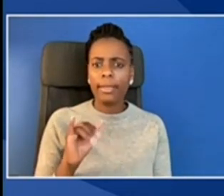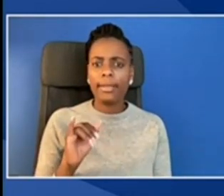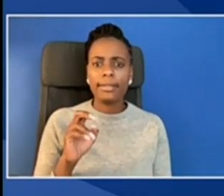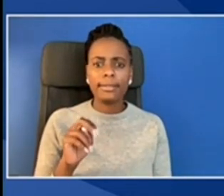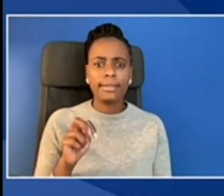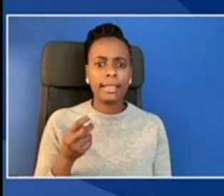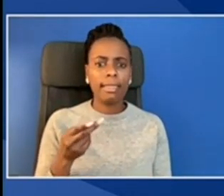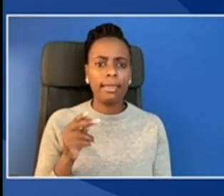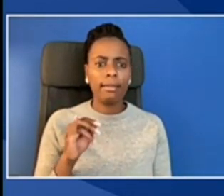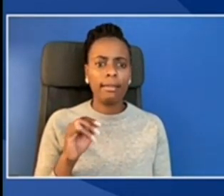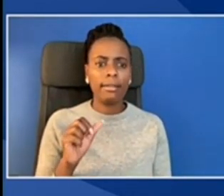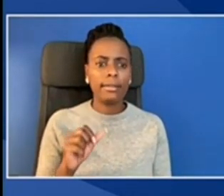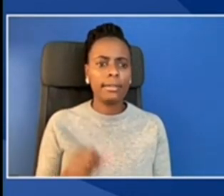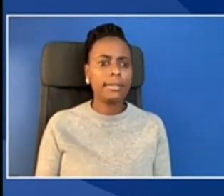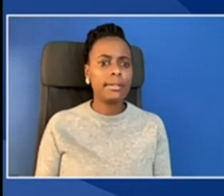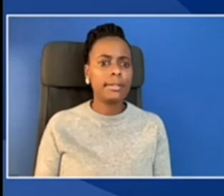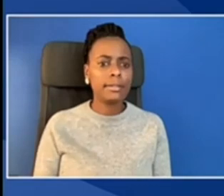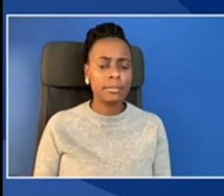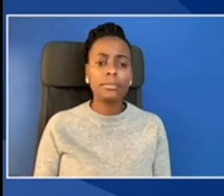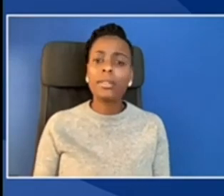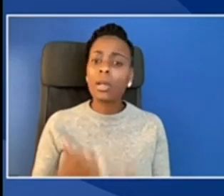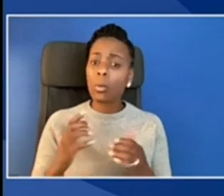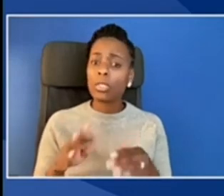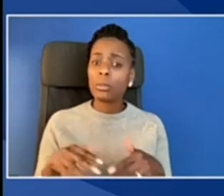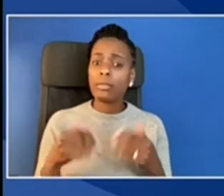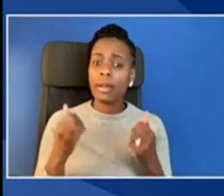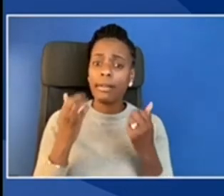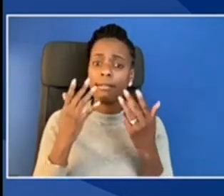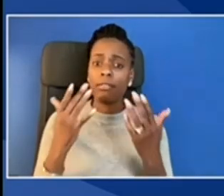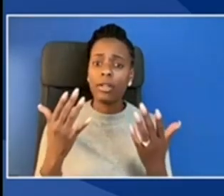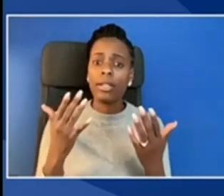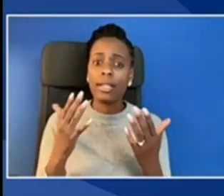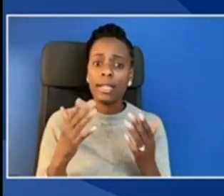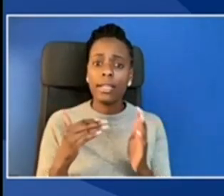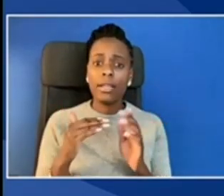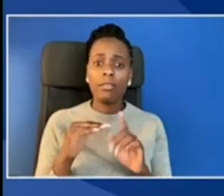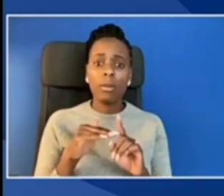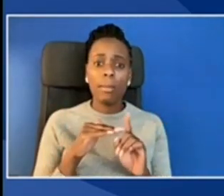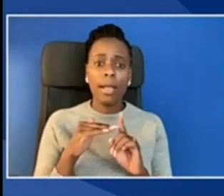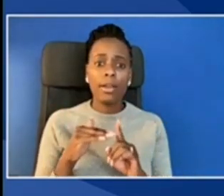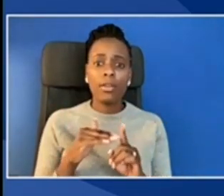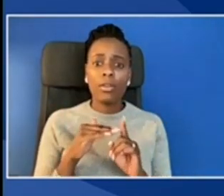Yeah, I just want to give a friendly reminder to everyone that the focus is on